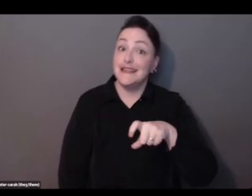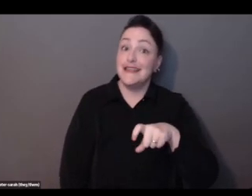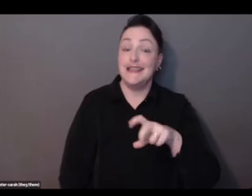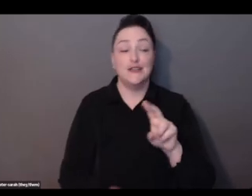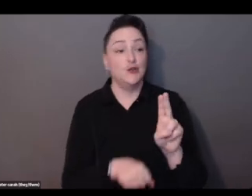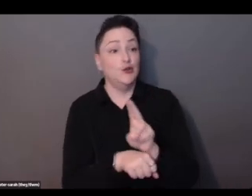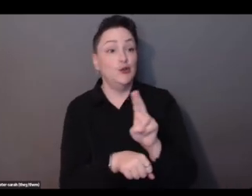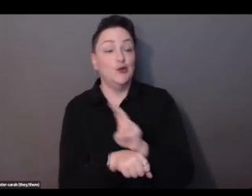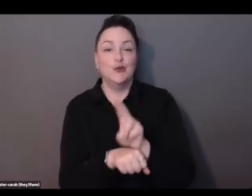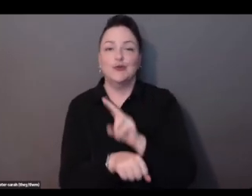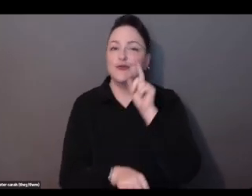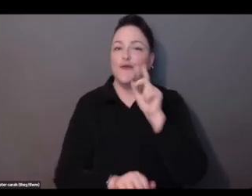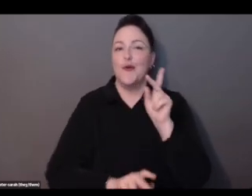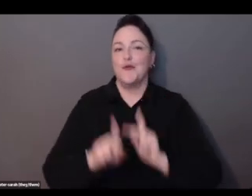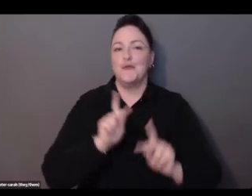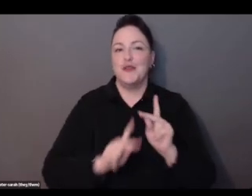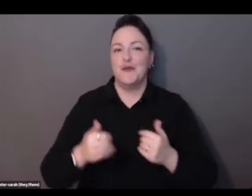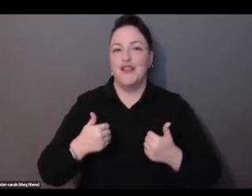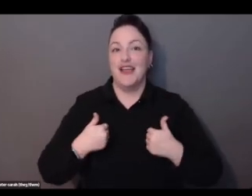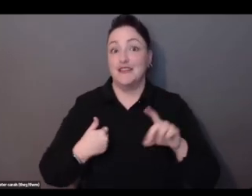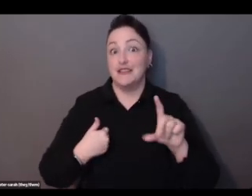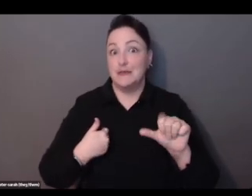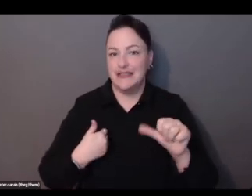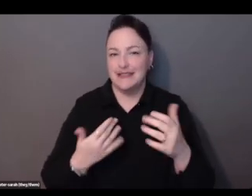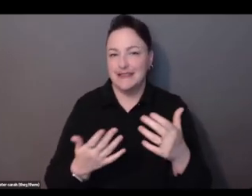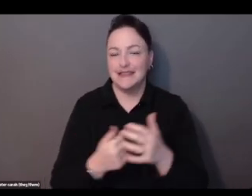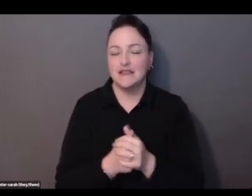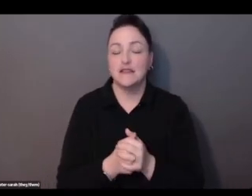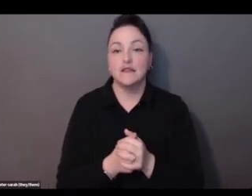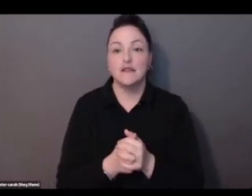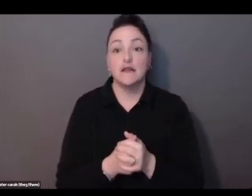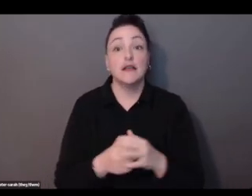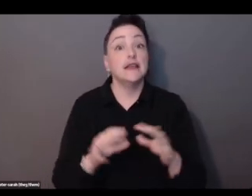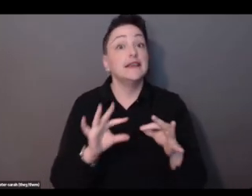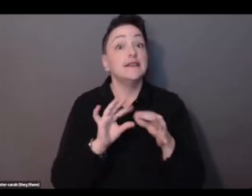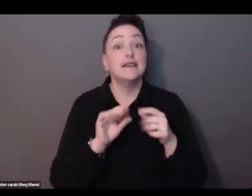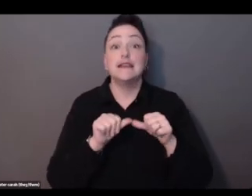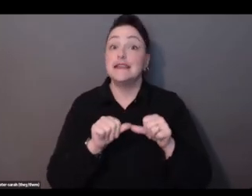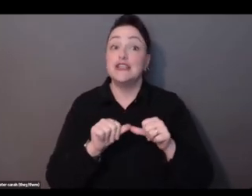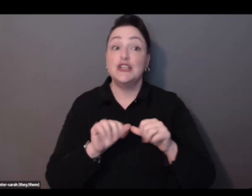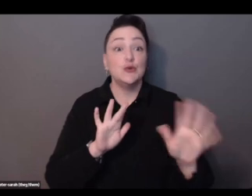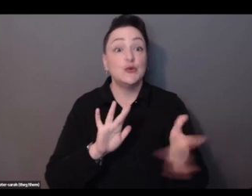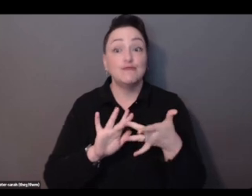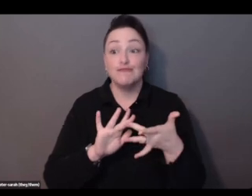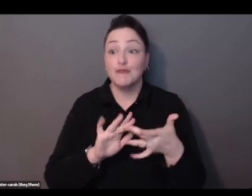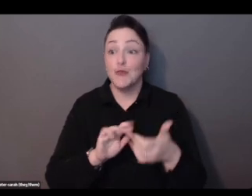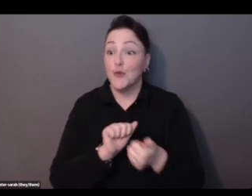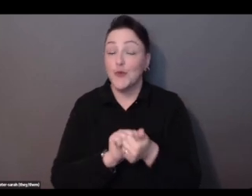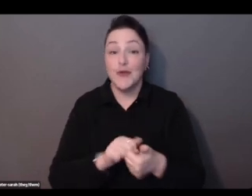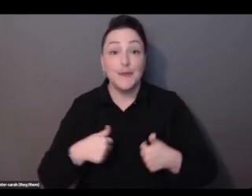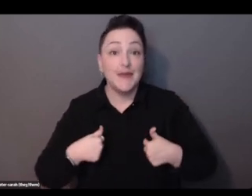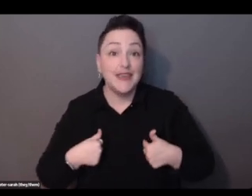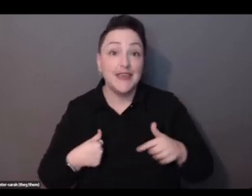I want to remind you all of how you can continue to connect with me, as well as Lauren at the CLEC.